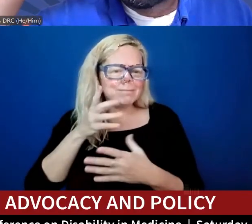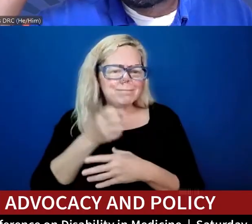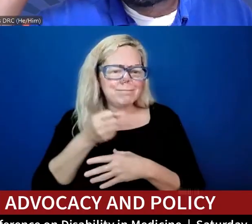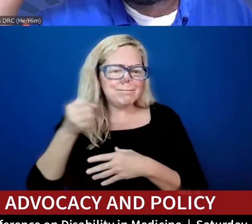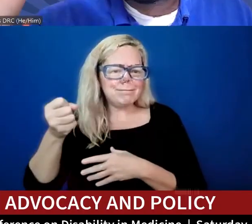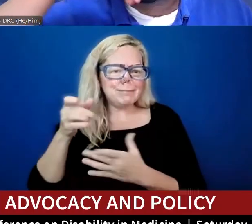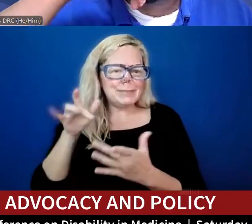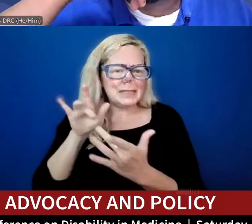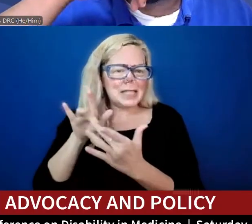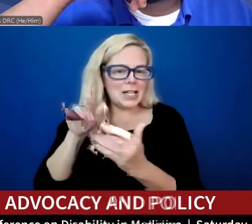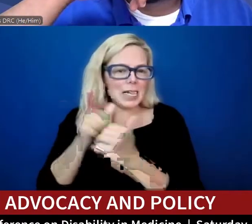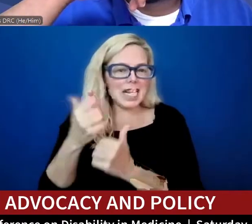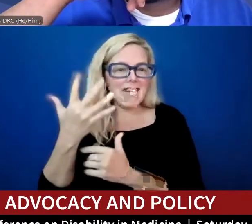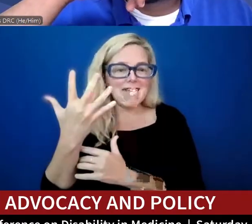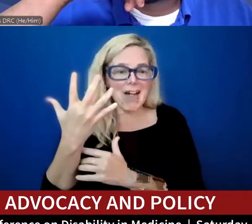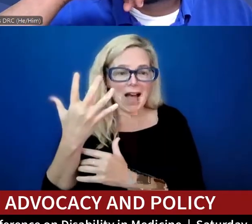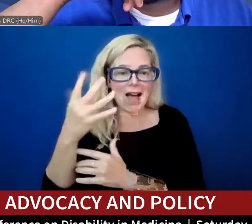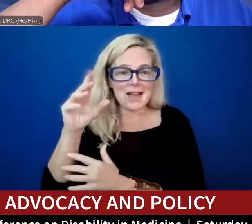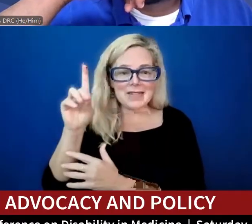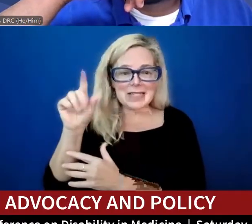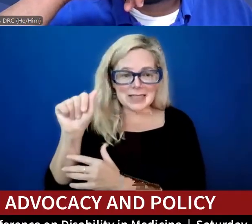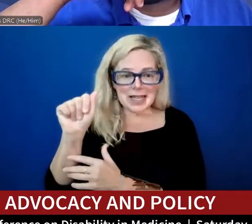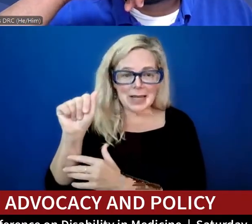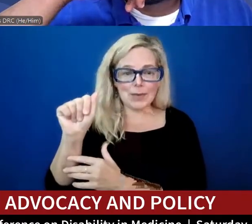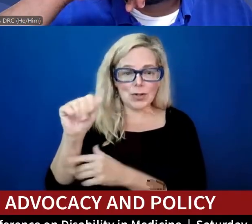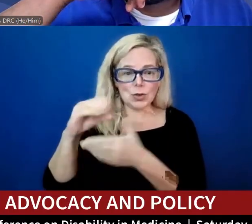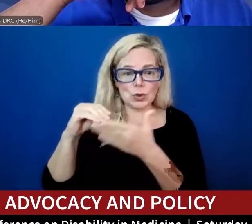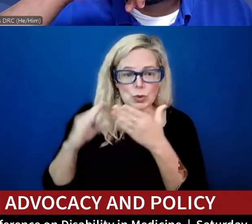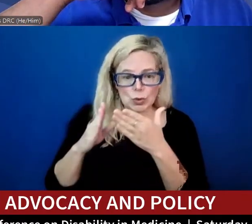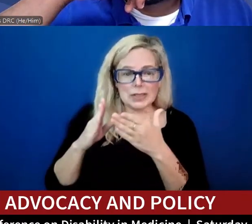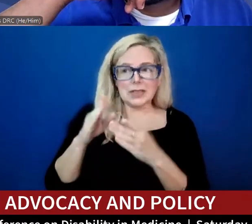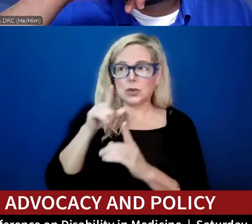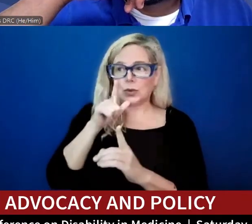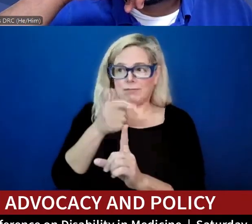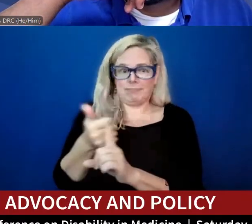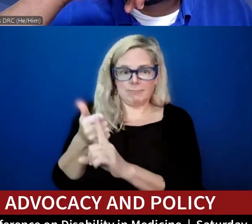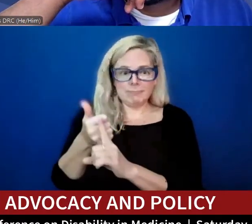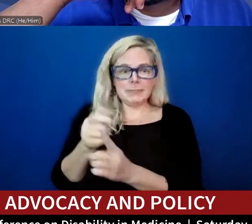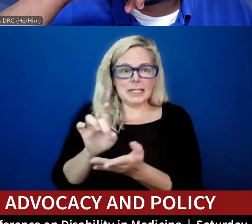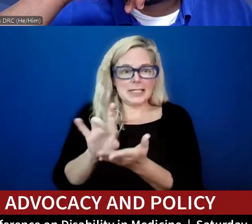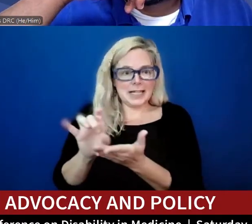been kicked out of their program. and I listened to their stories and they were all extraordinarily